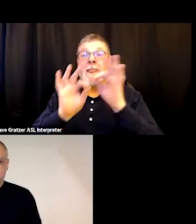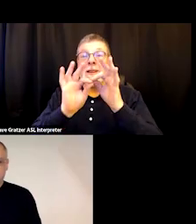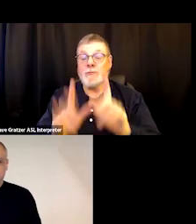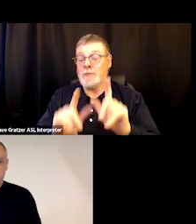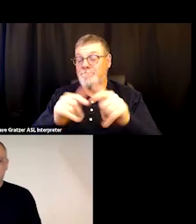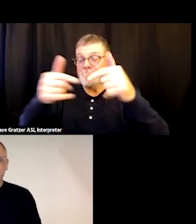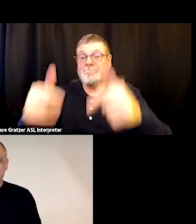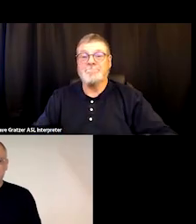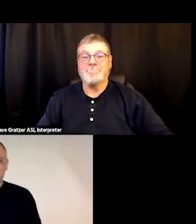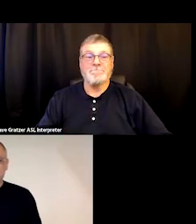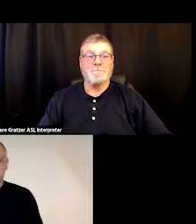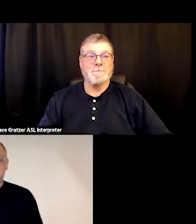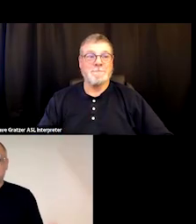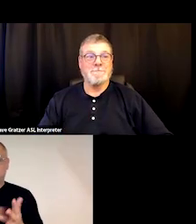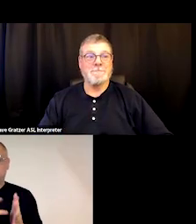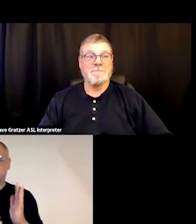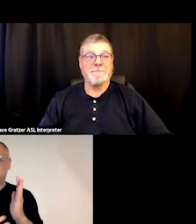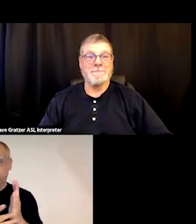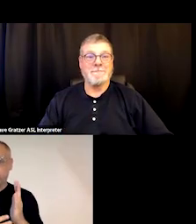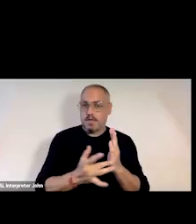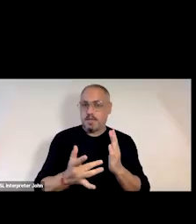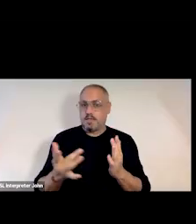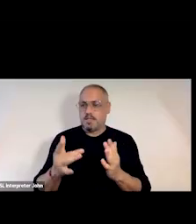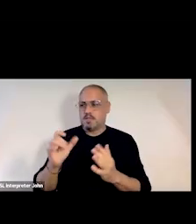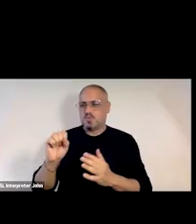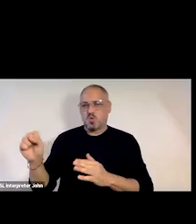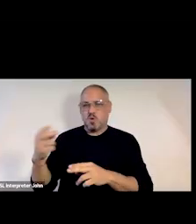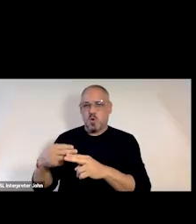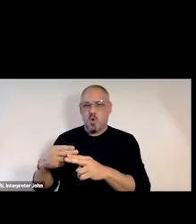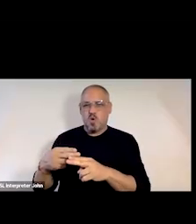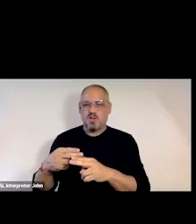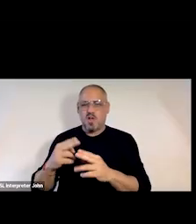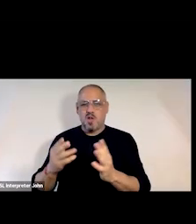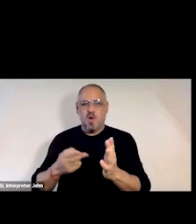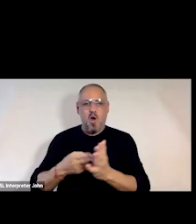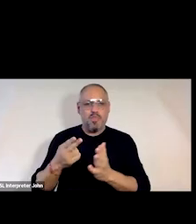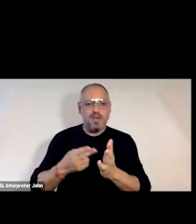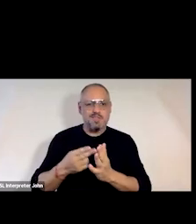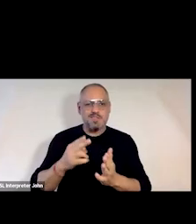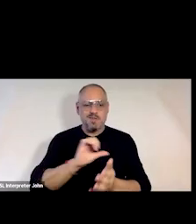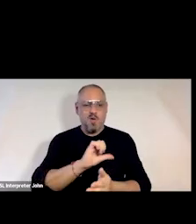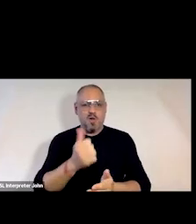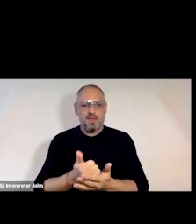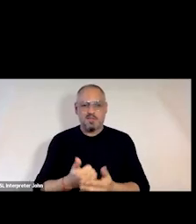So it won't be technically what Social Security calls an authenticated application, but you can complete